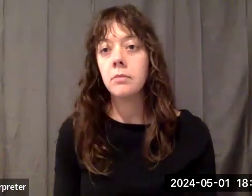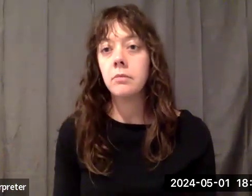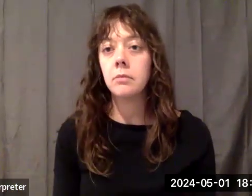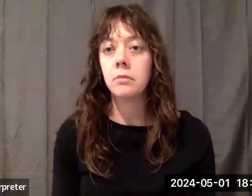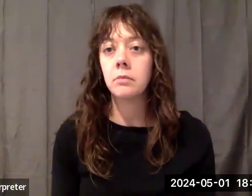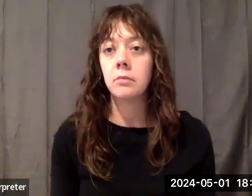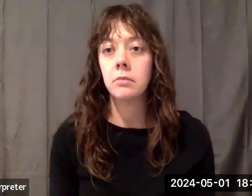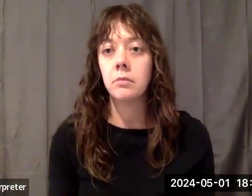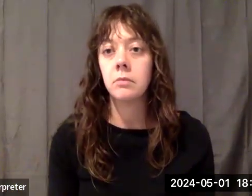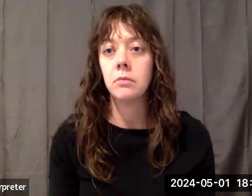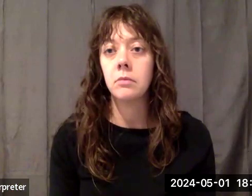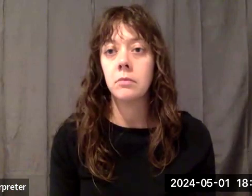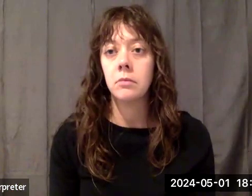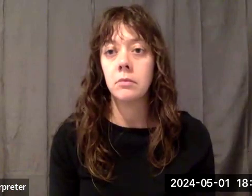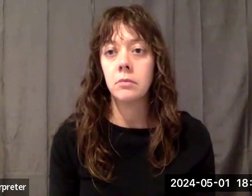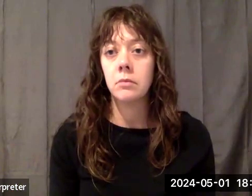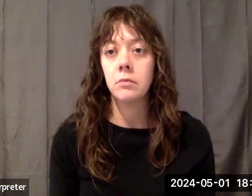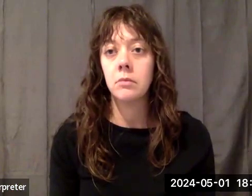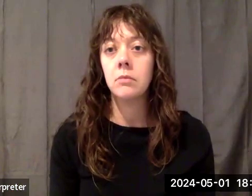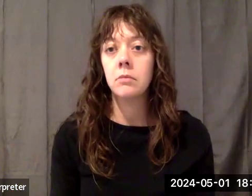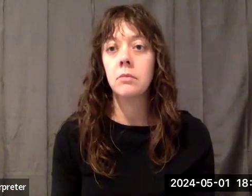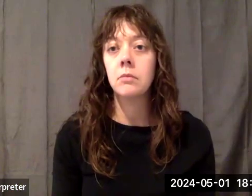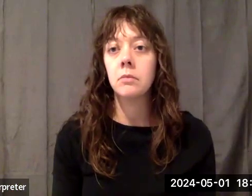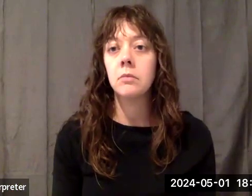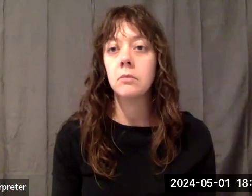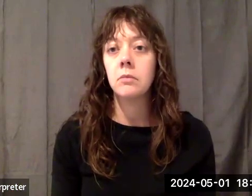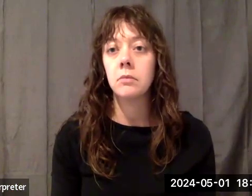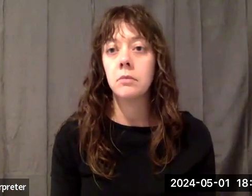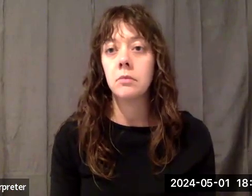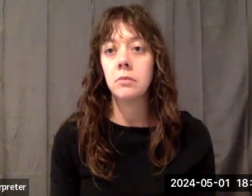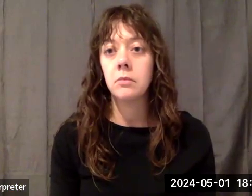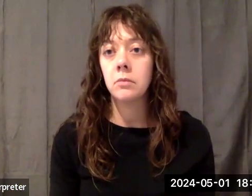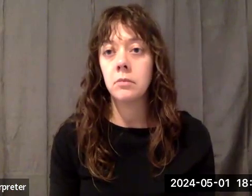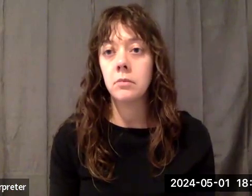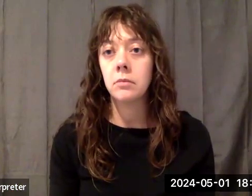that you at one point in time had NAAC certification. Is that correct? Yes, because well,